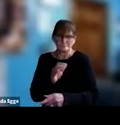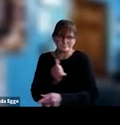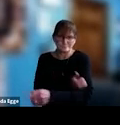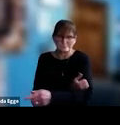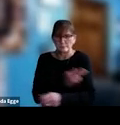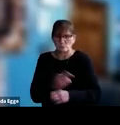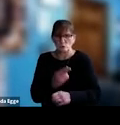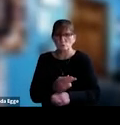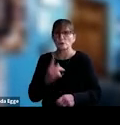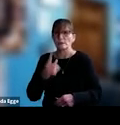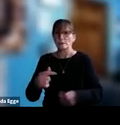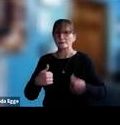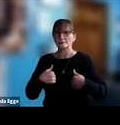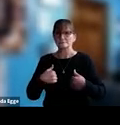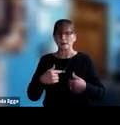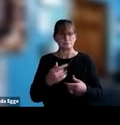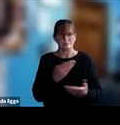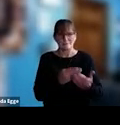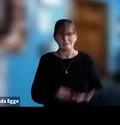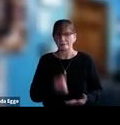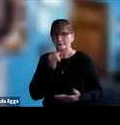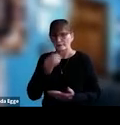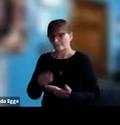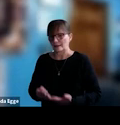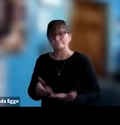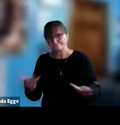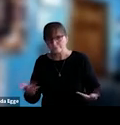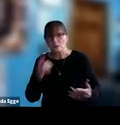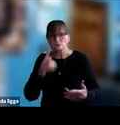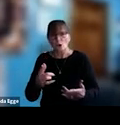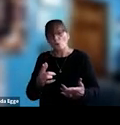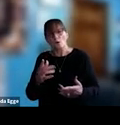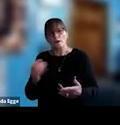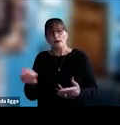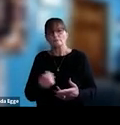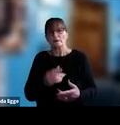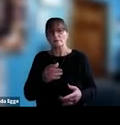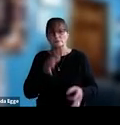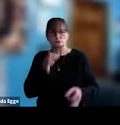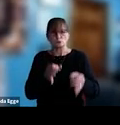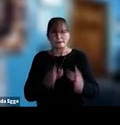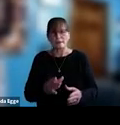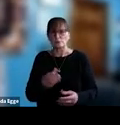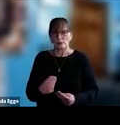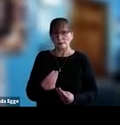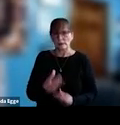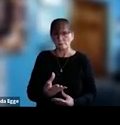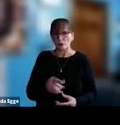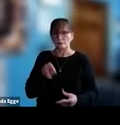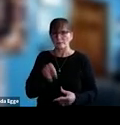but I write, it's not material to, so I really am pointing it out to that adjudicator, I want them to see that, you know, this psychiatrist,